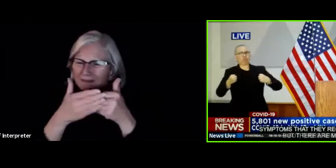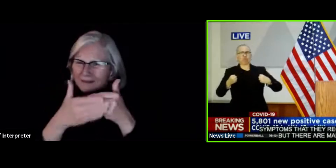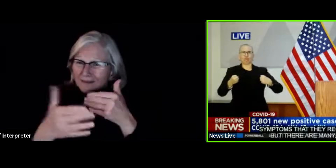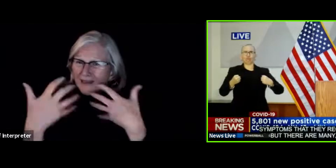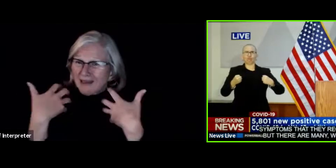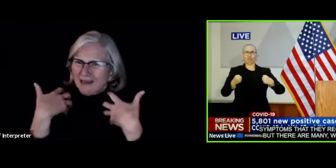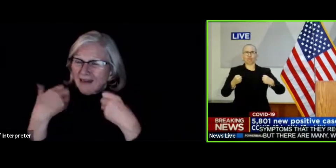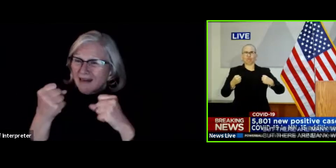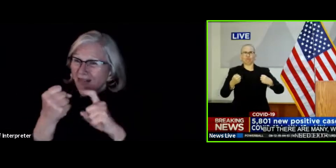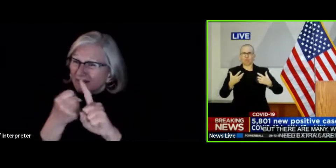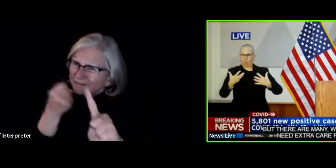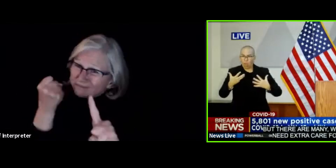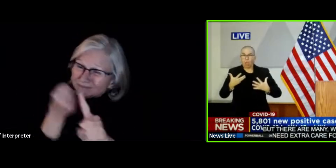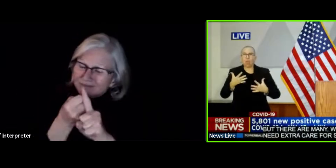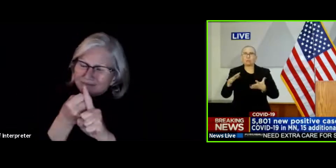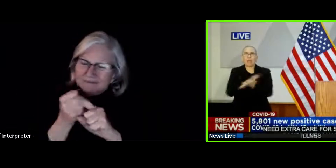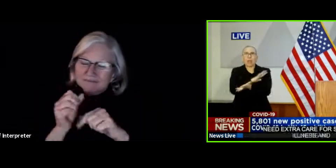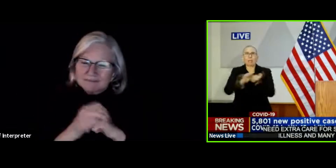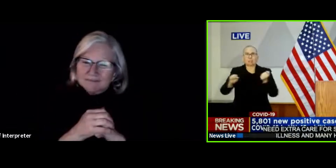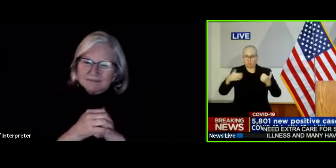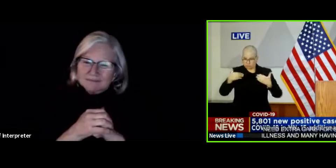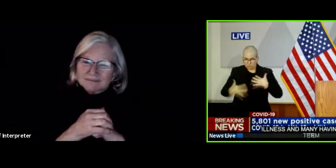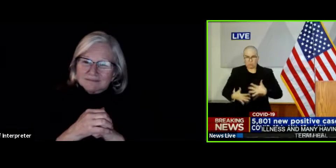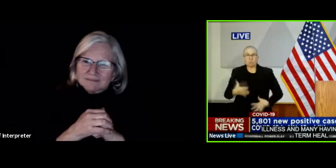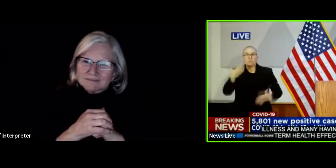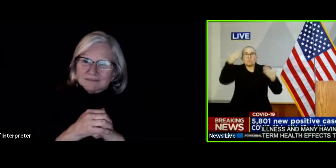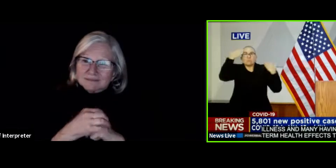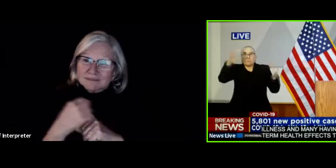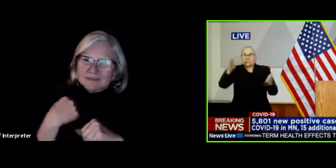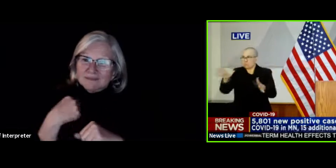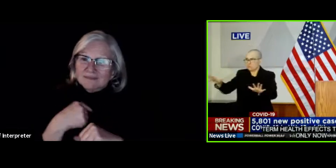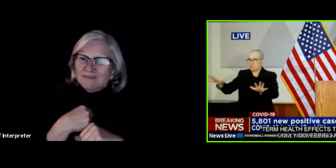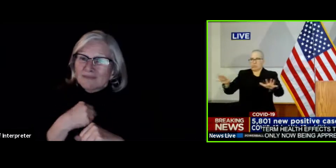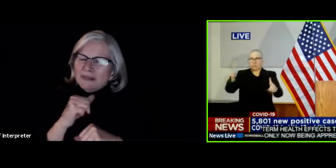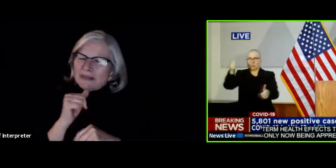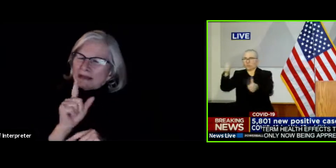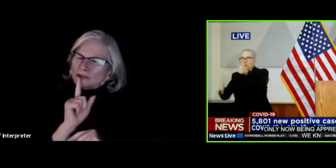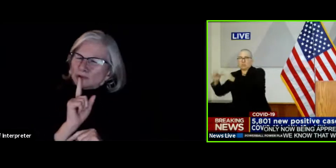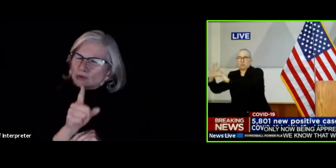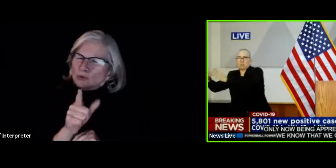WHAT WILL HAVE AMONG IT IS MORE SEVERE CASES OF THIS ILLNESS.